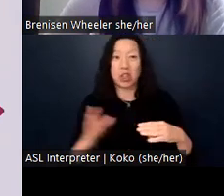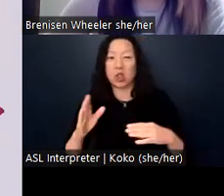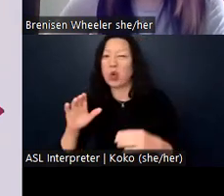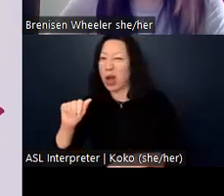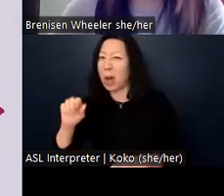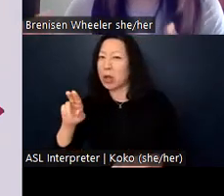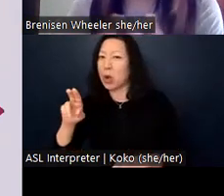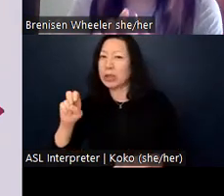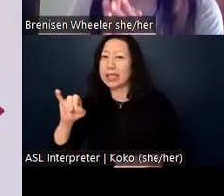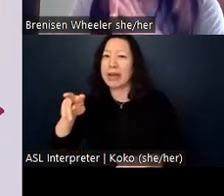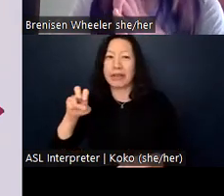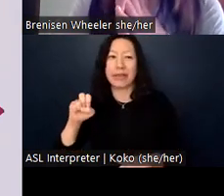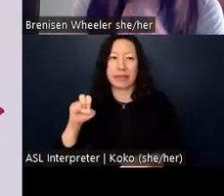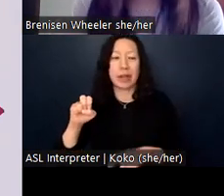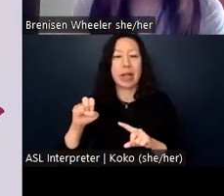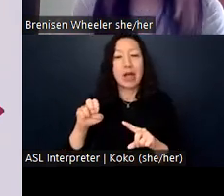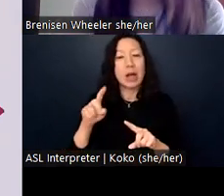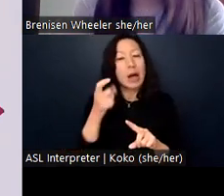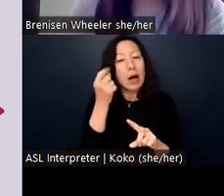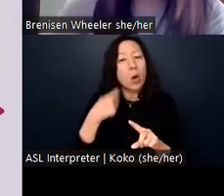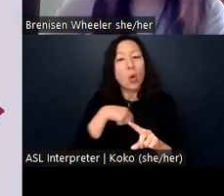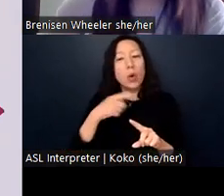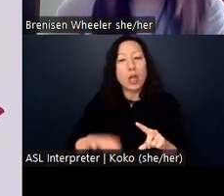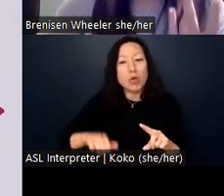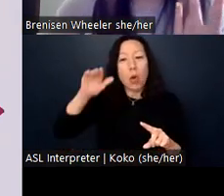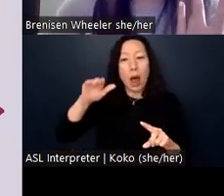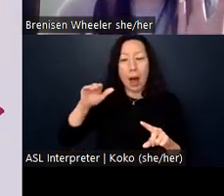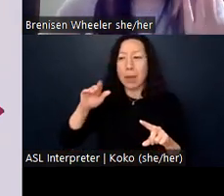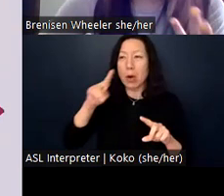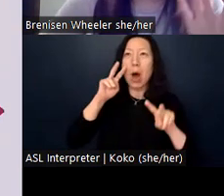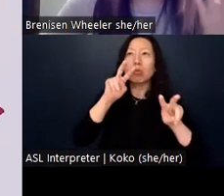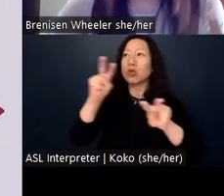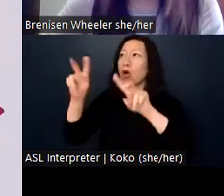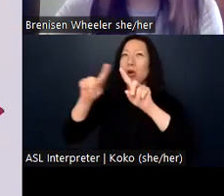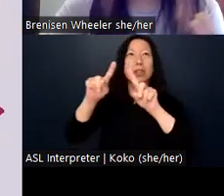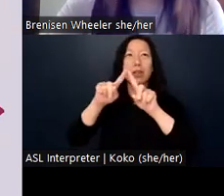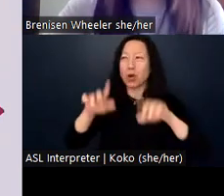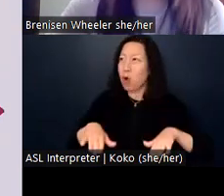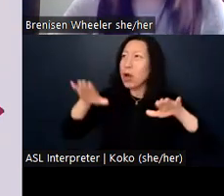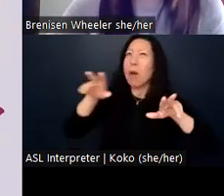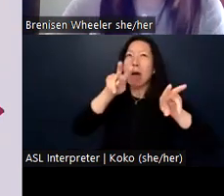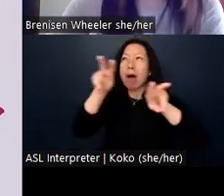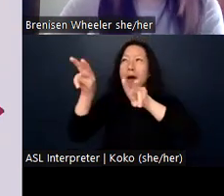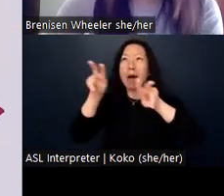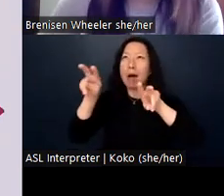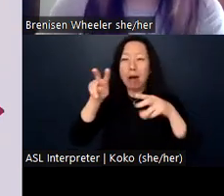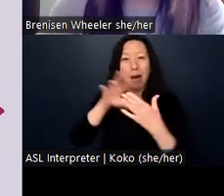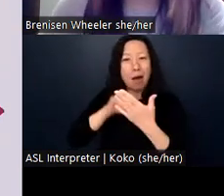relationships our brains, I conclude how my parents or other adults in my life, how they